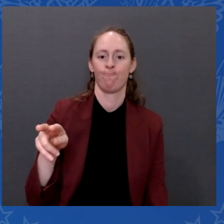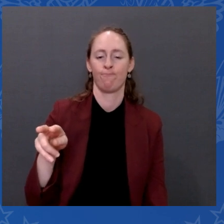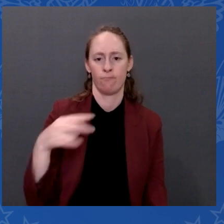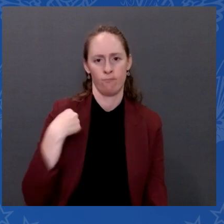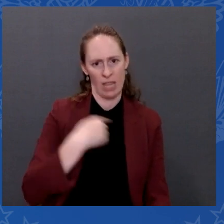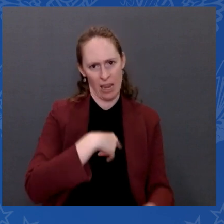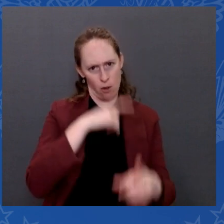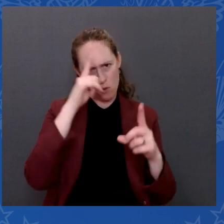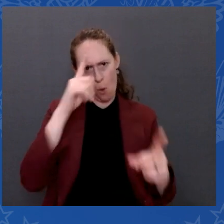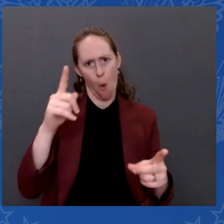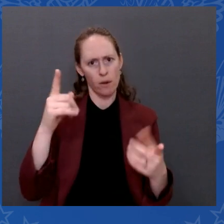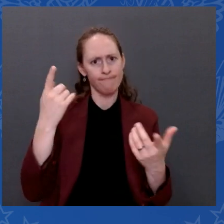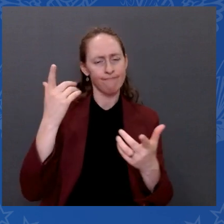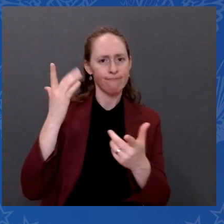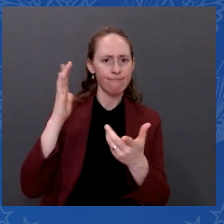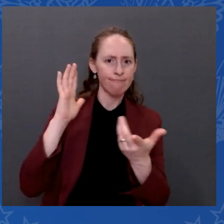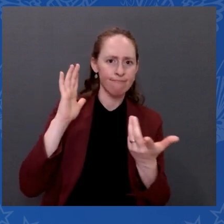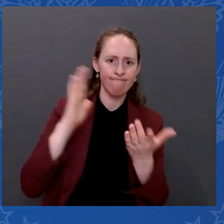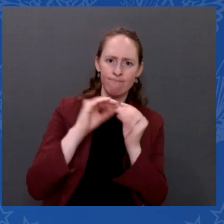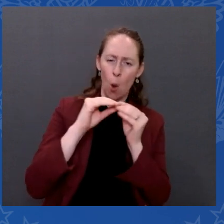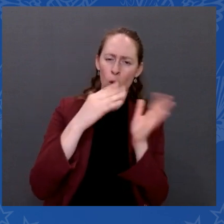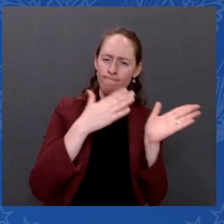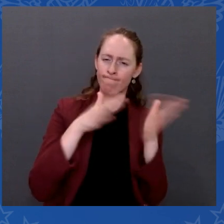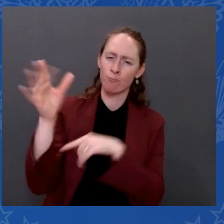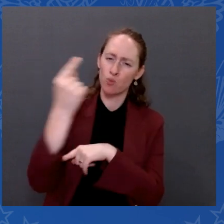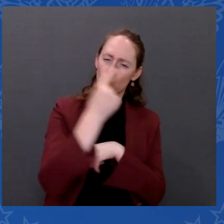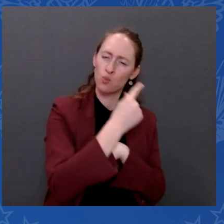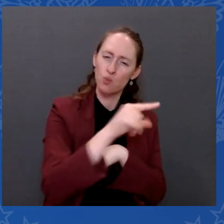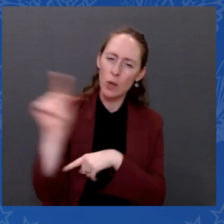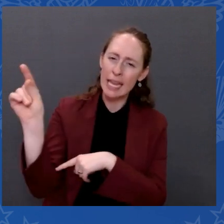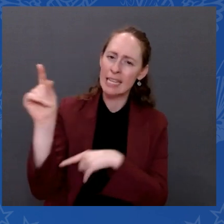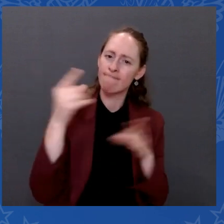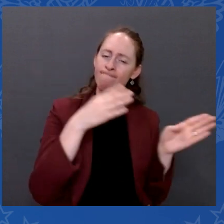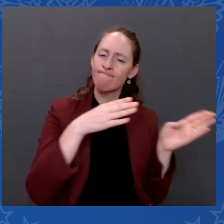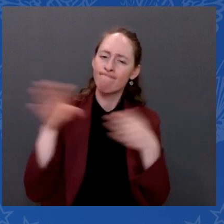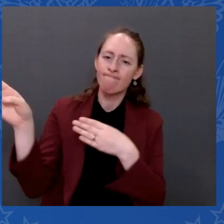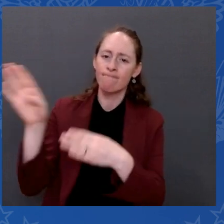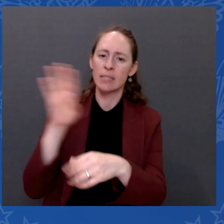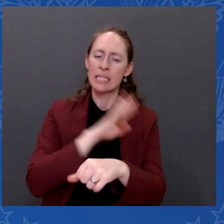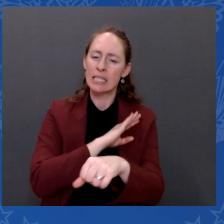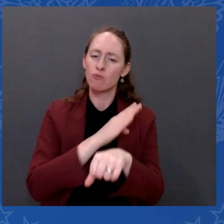so we decarbonize the industry significantly as well. So there are -- there's a lot of upsides for us investing here